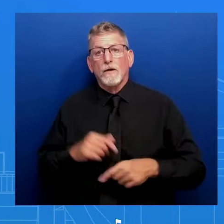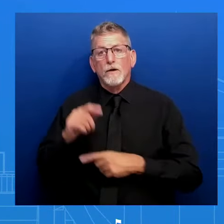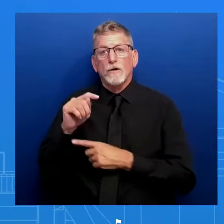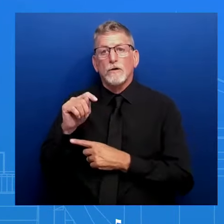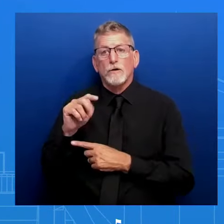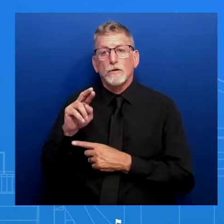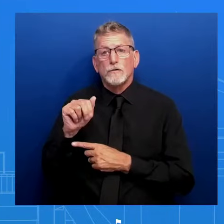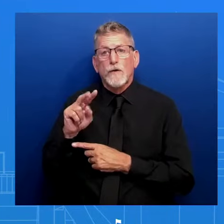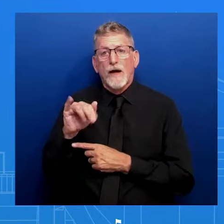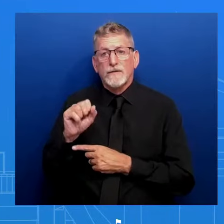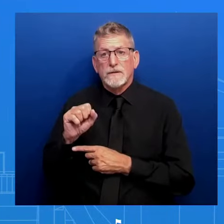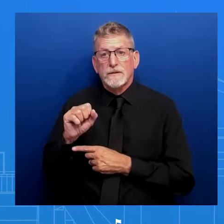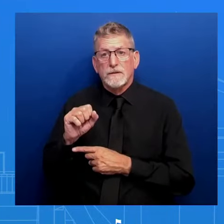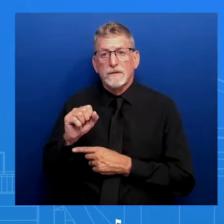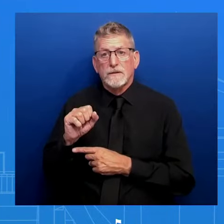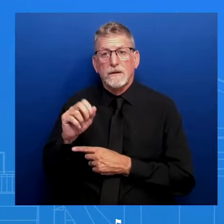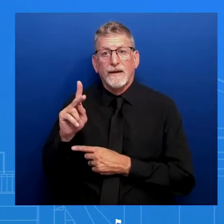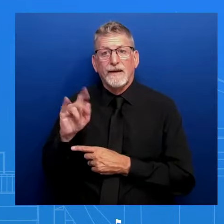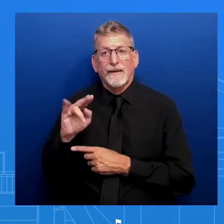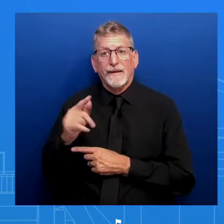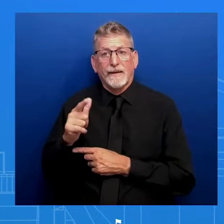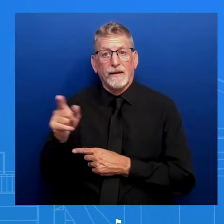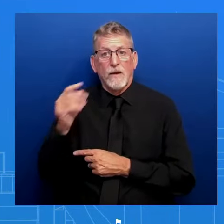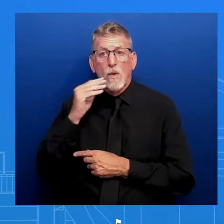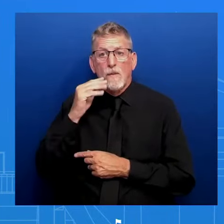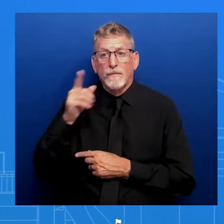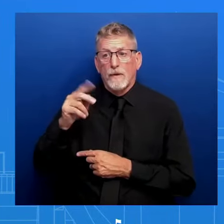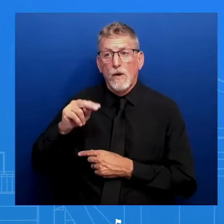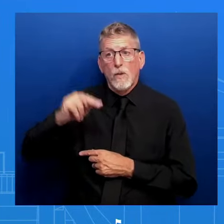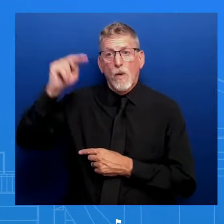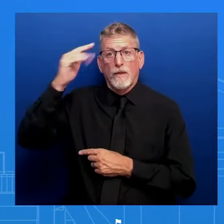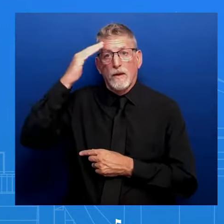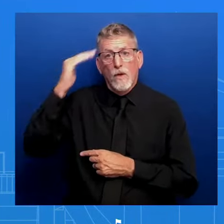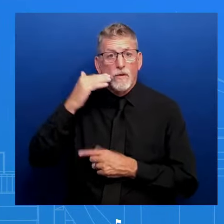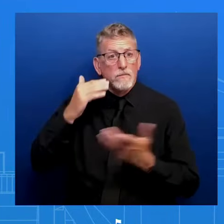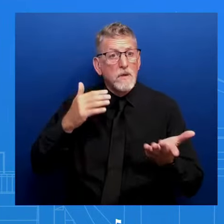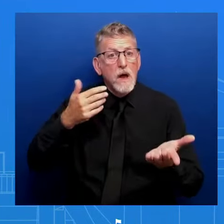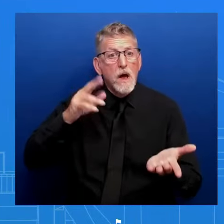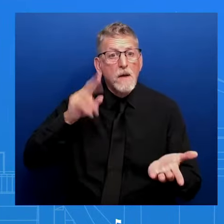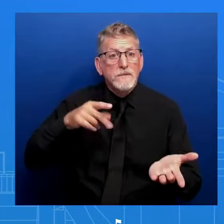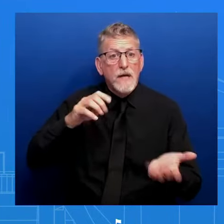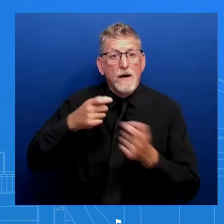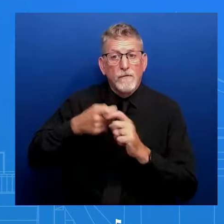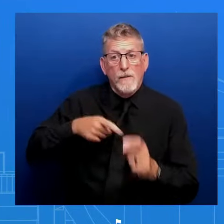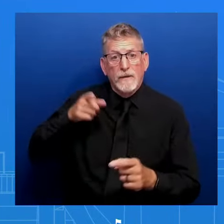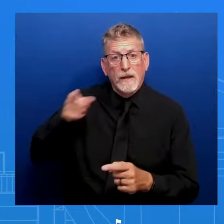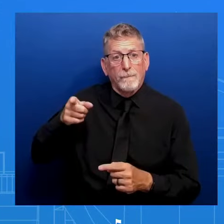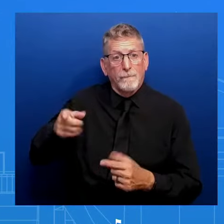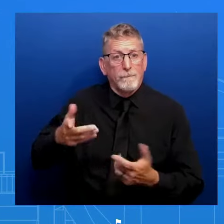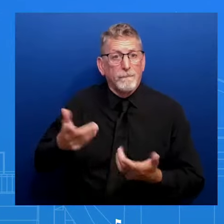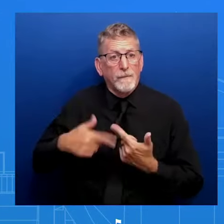Ms. Jean-Pierre: I don't have anything new to share than what I shared yesterday during the briefing. Look, as you know, we have -- we have the U.N.,